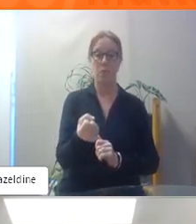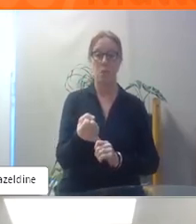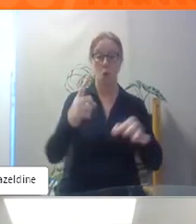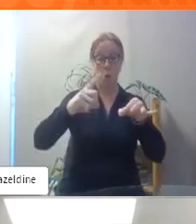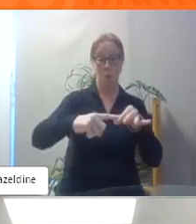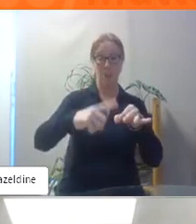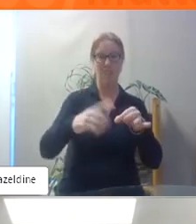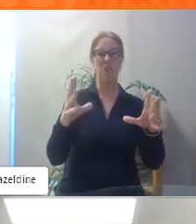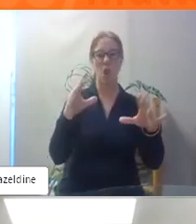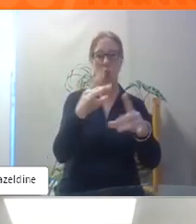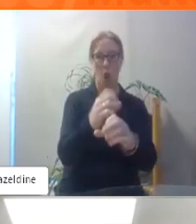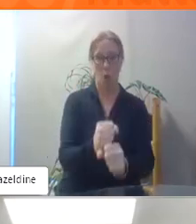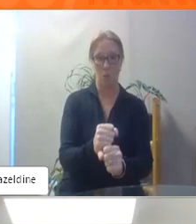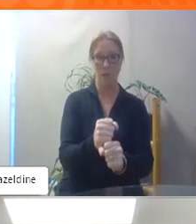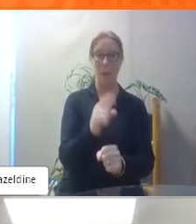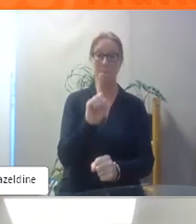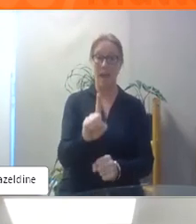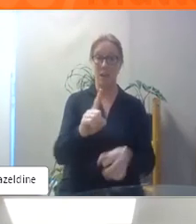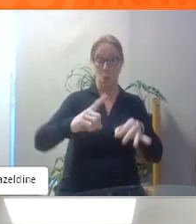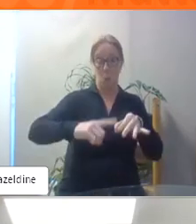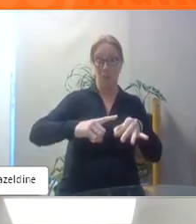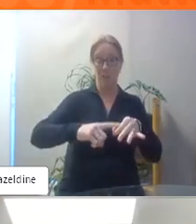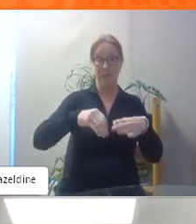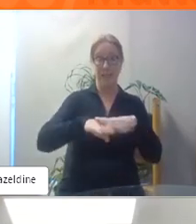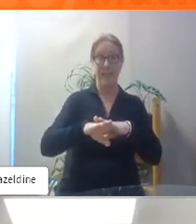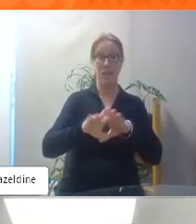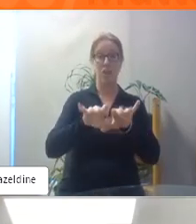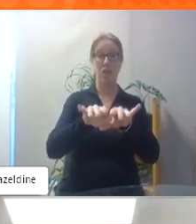there. But the questions are, of course, in the chat and I encourage